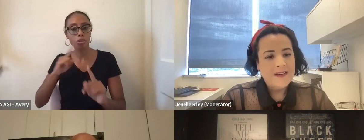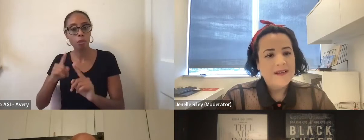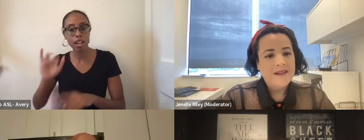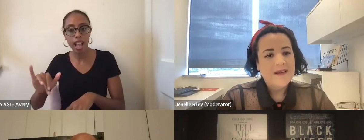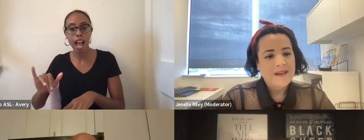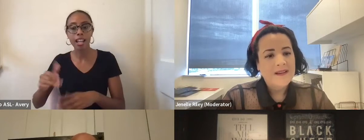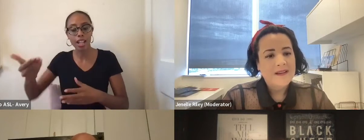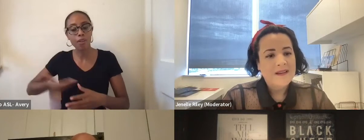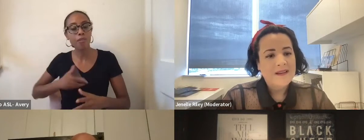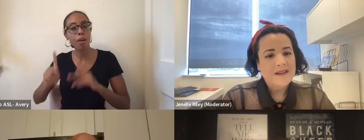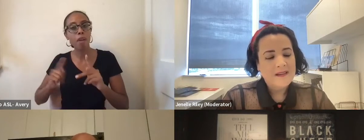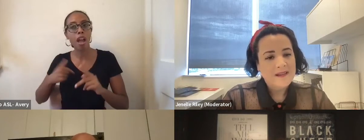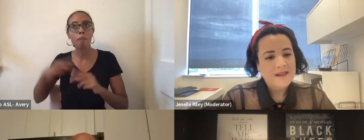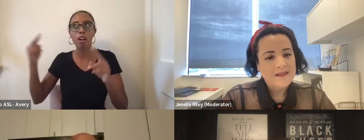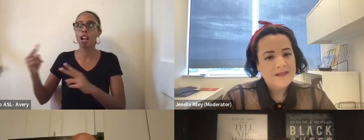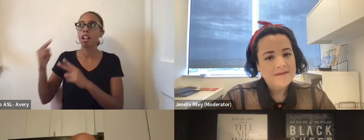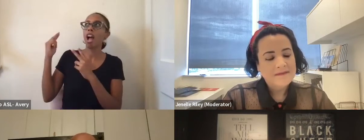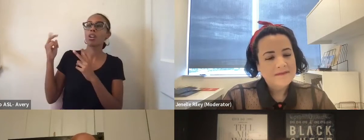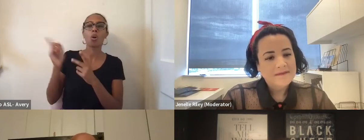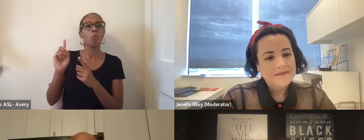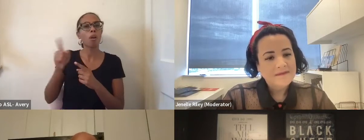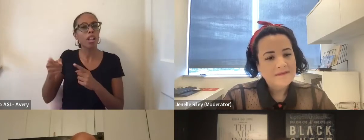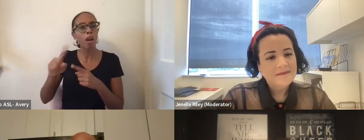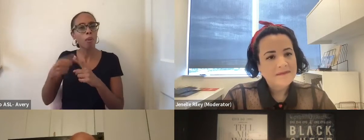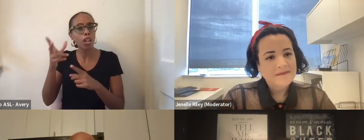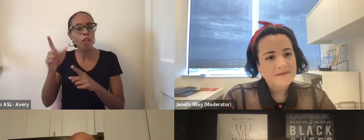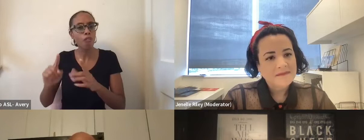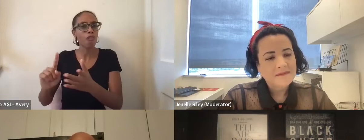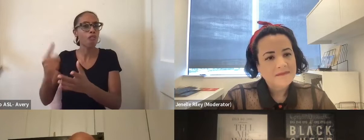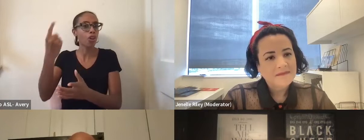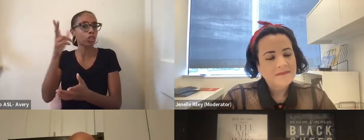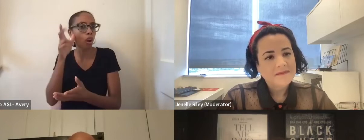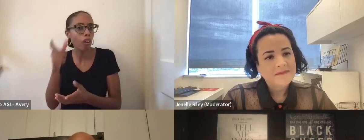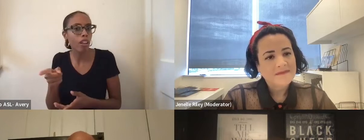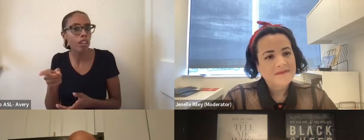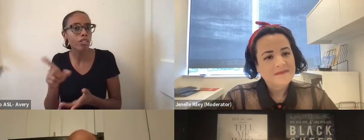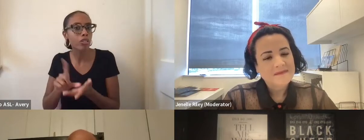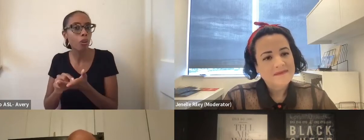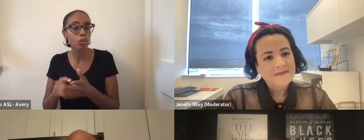It's also this response to sort of reflect this idea that they were kind of